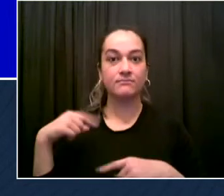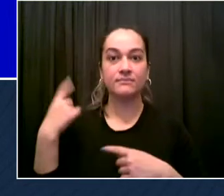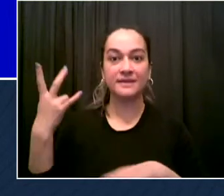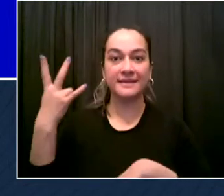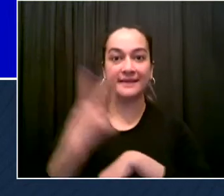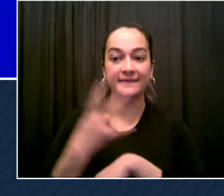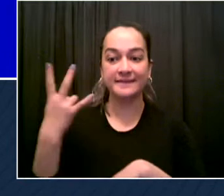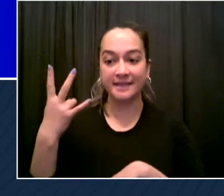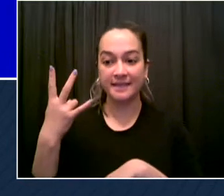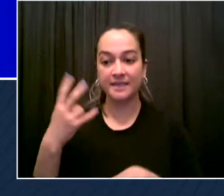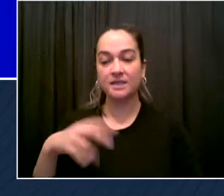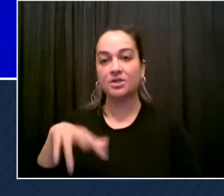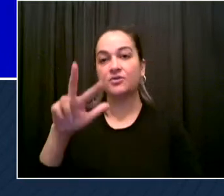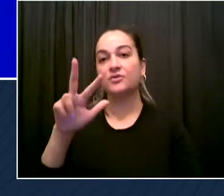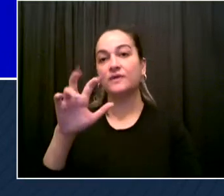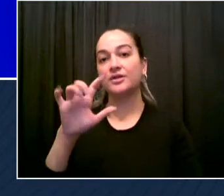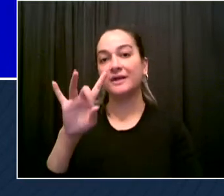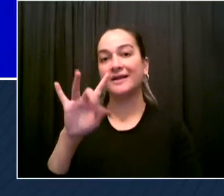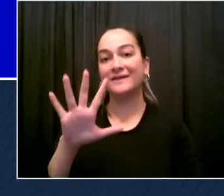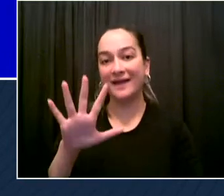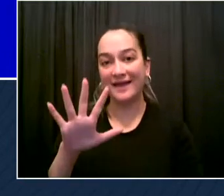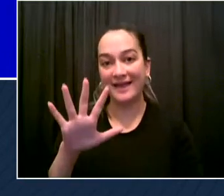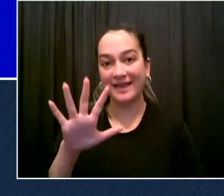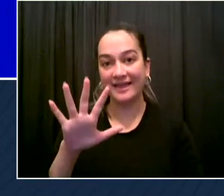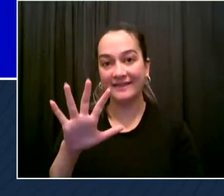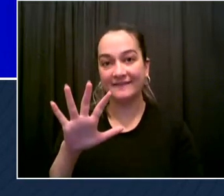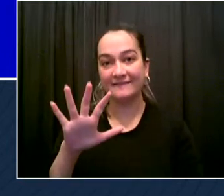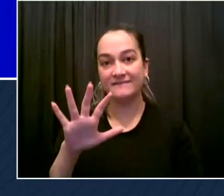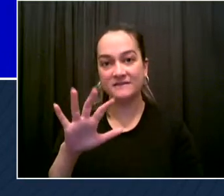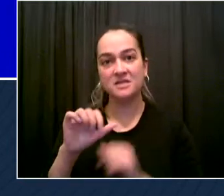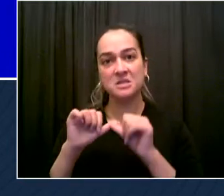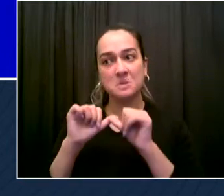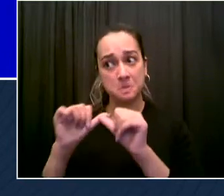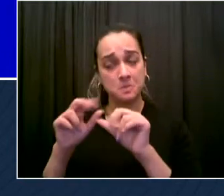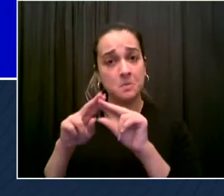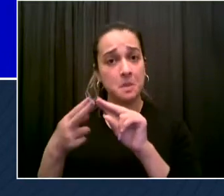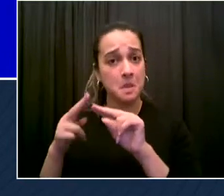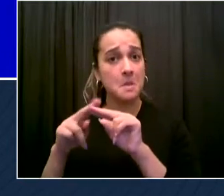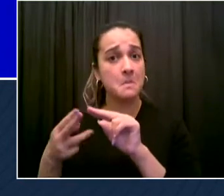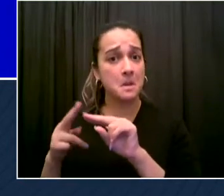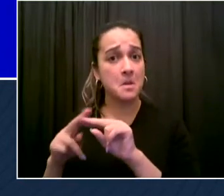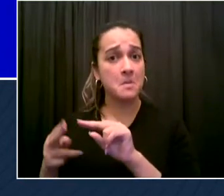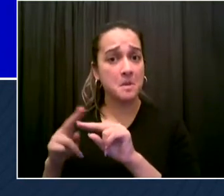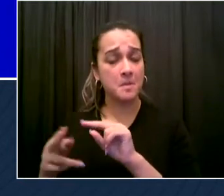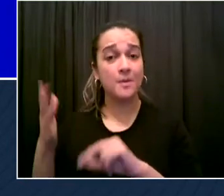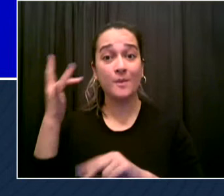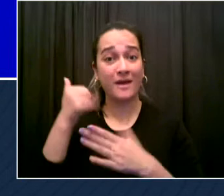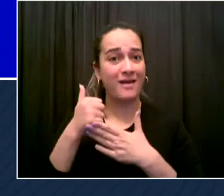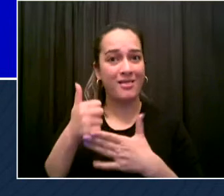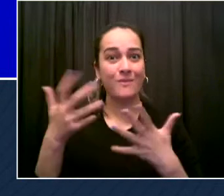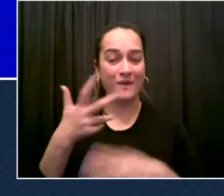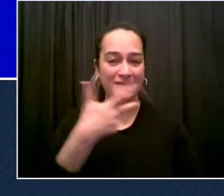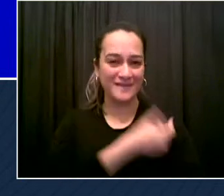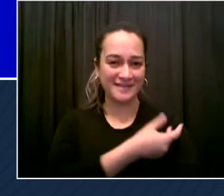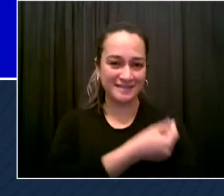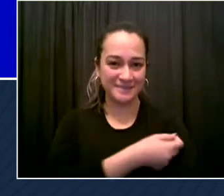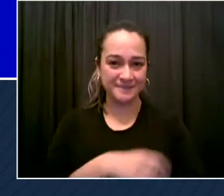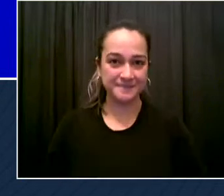TREMENDOUS